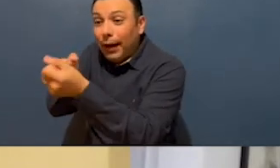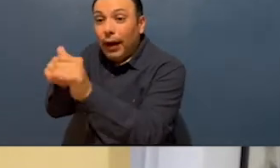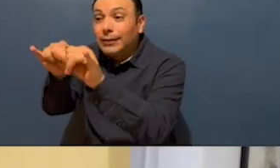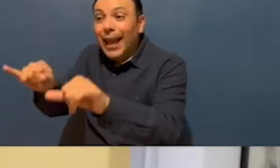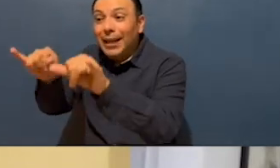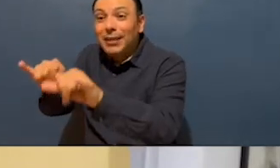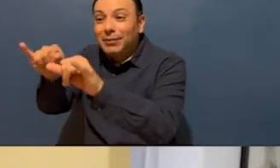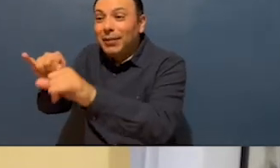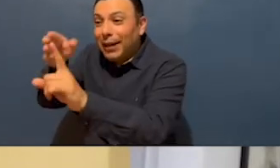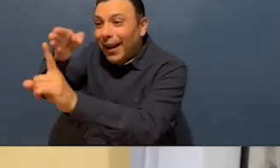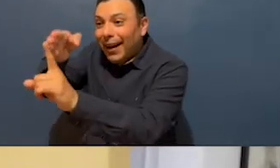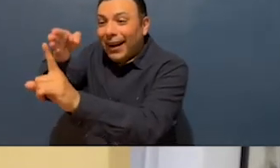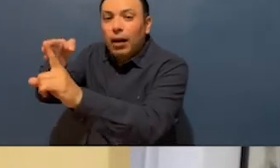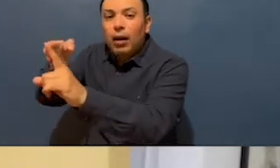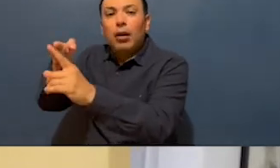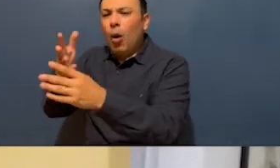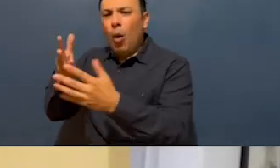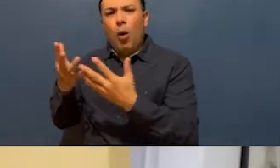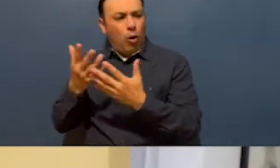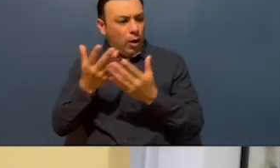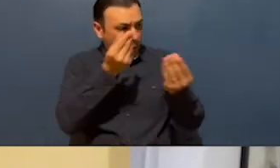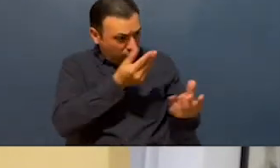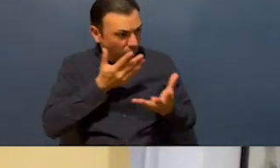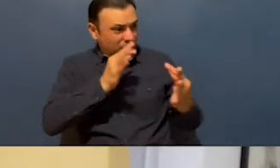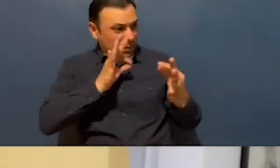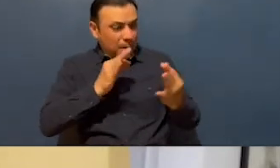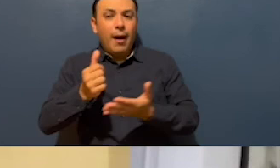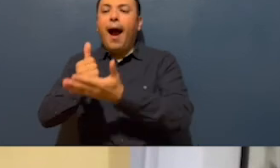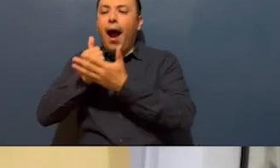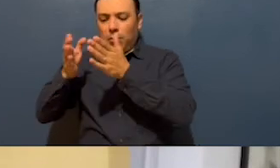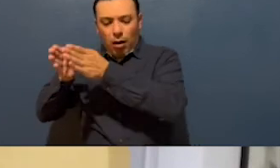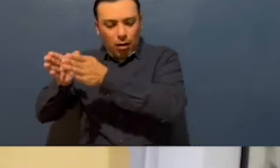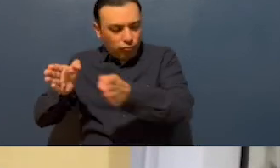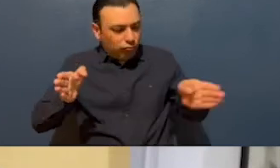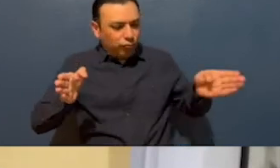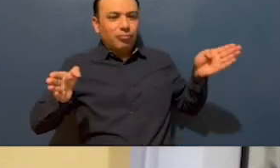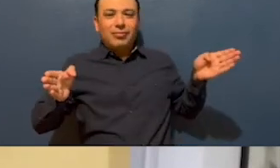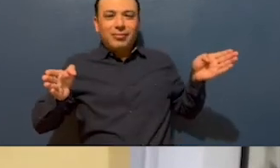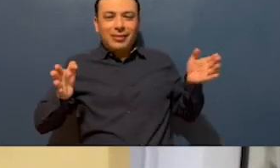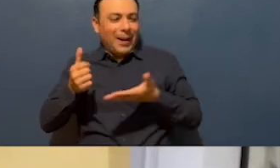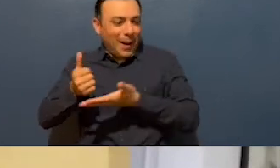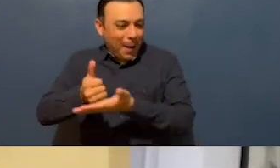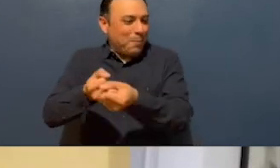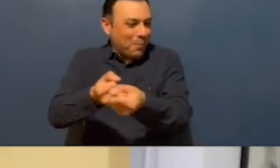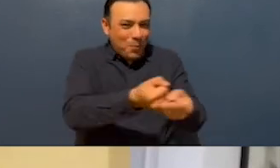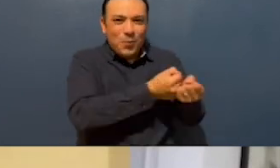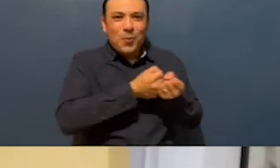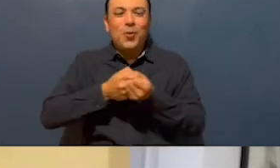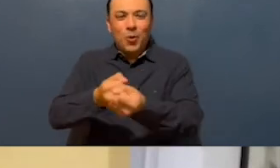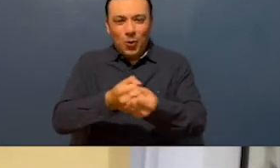going to the same top 10 companies which only supports the same certain percentage of dancers,